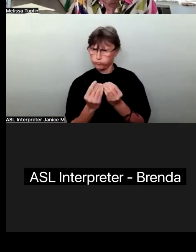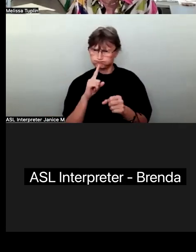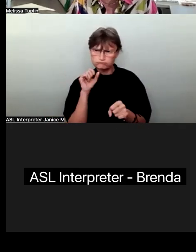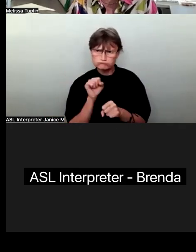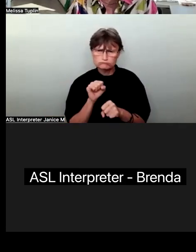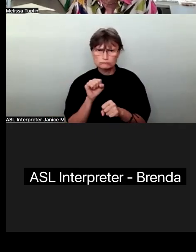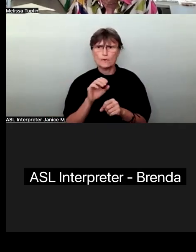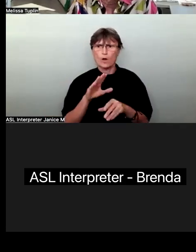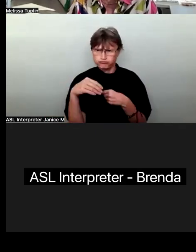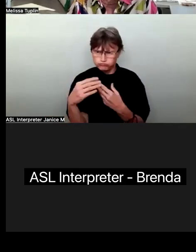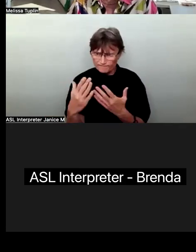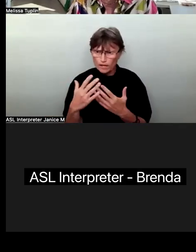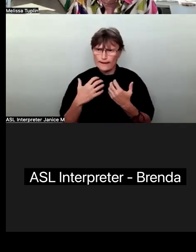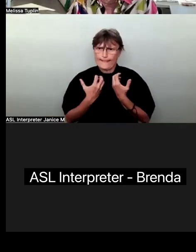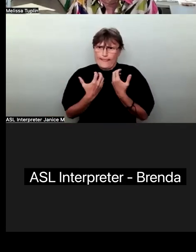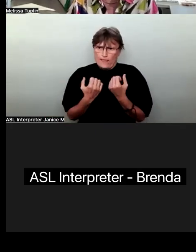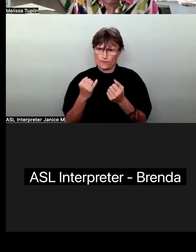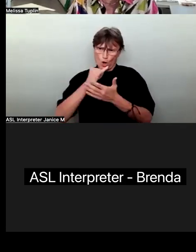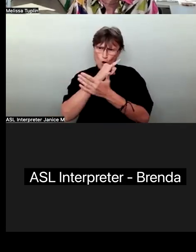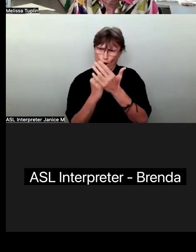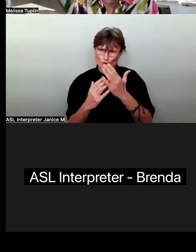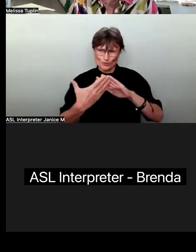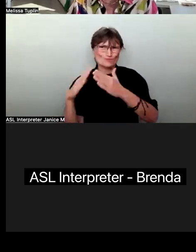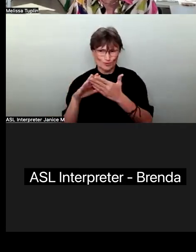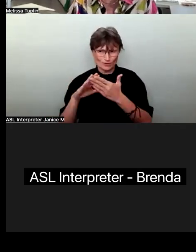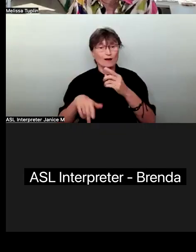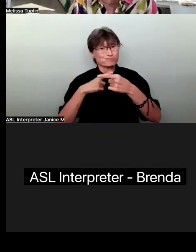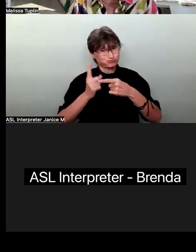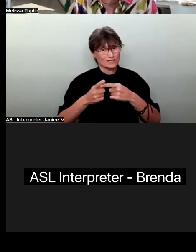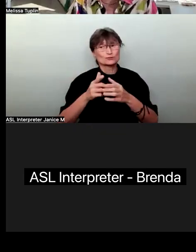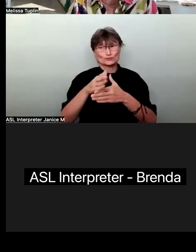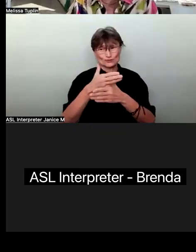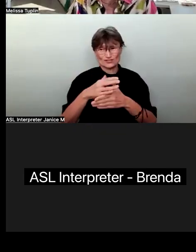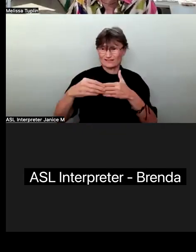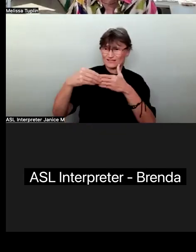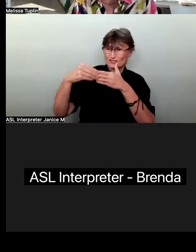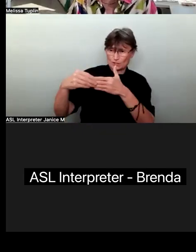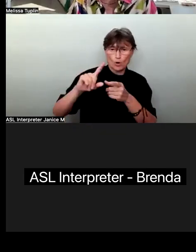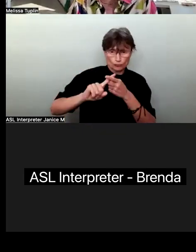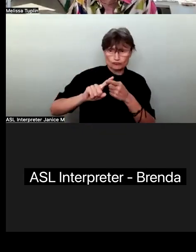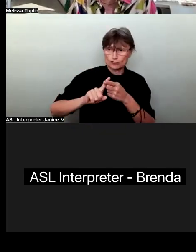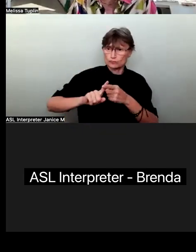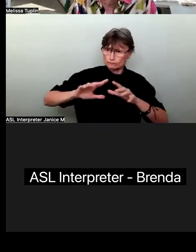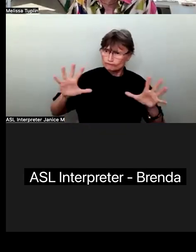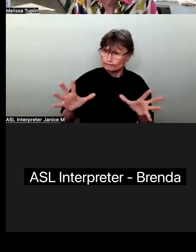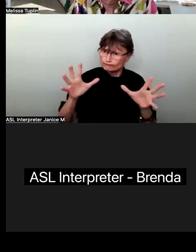healthy arts ecosystem and shares leadership for creating an inclusive and diverse arts sector.